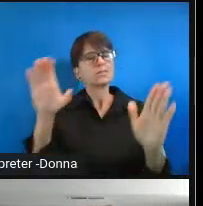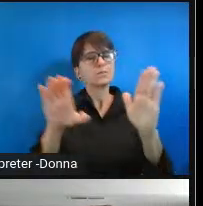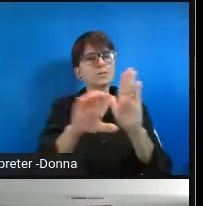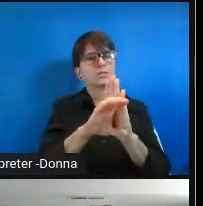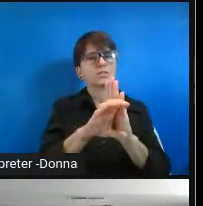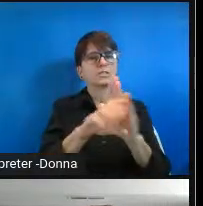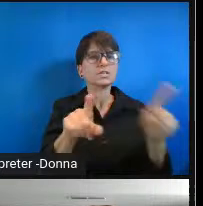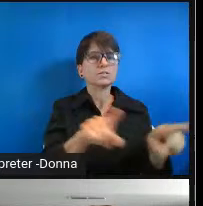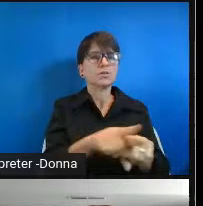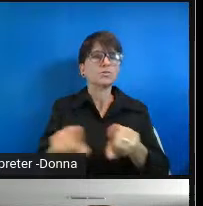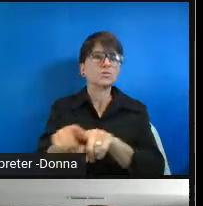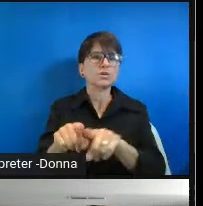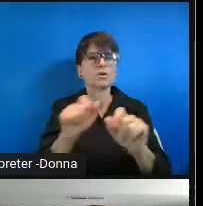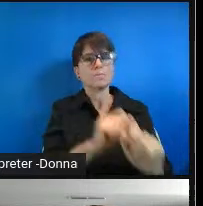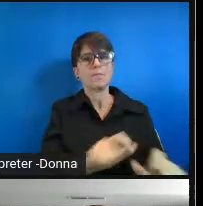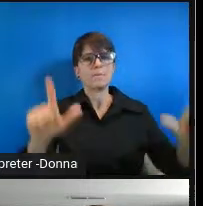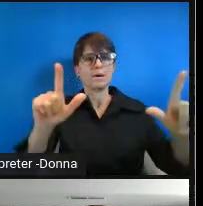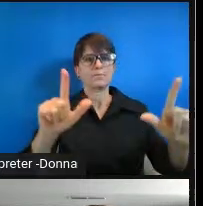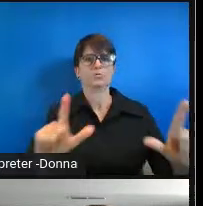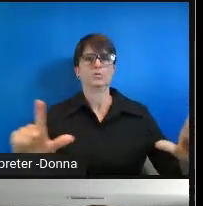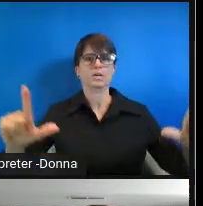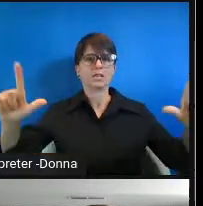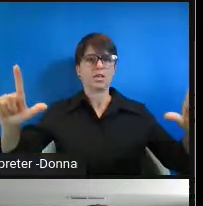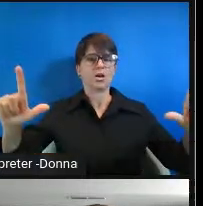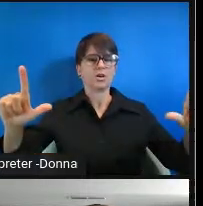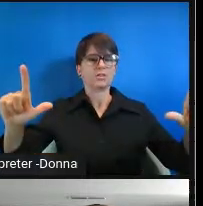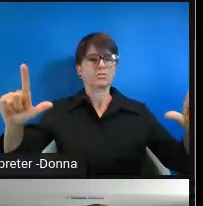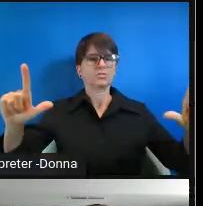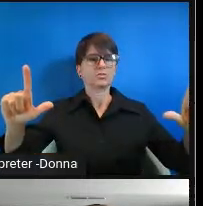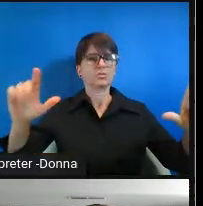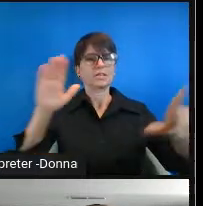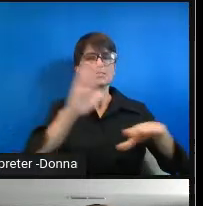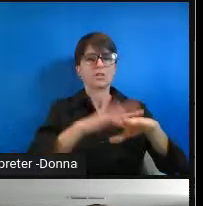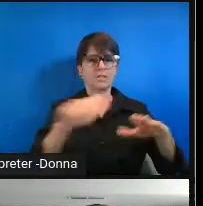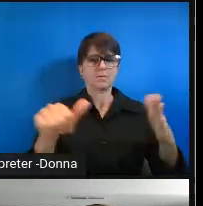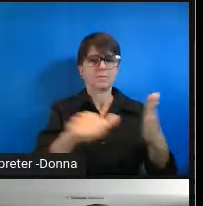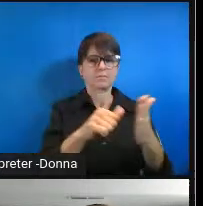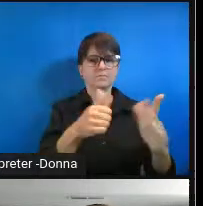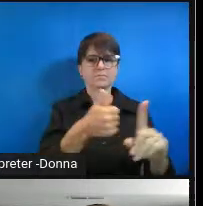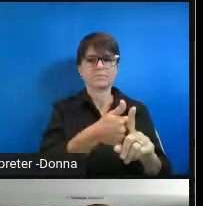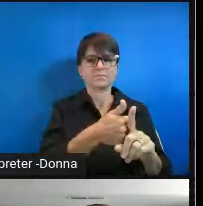Like boxes are the next example of a non-native interface associated with images